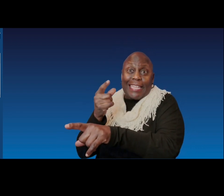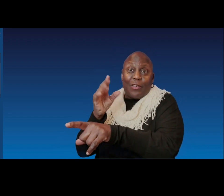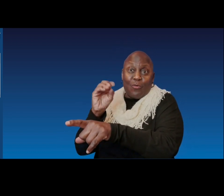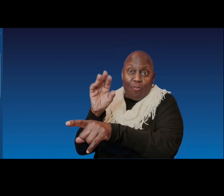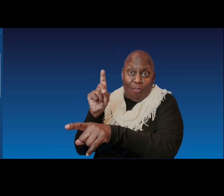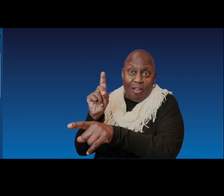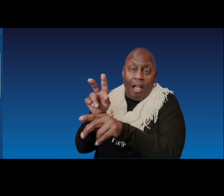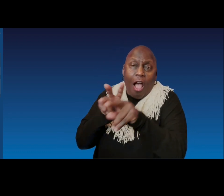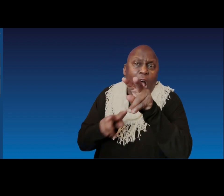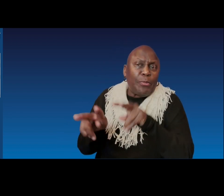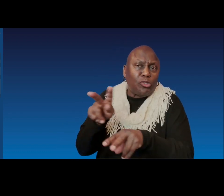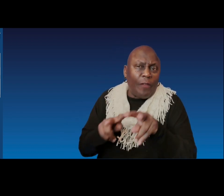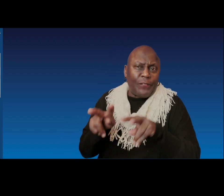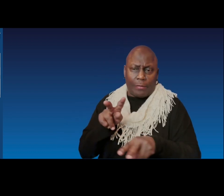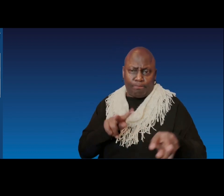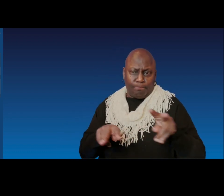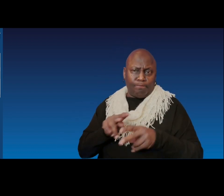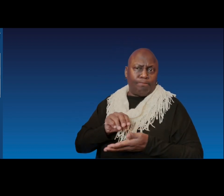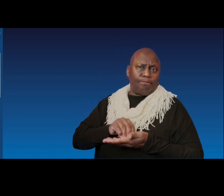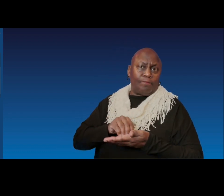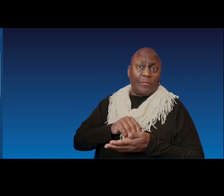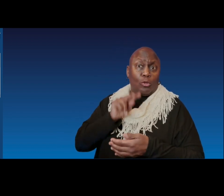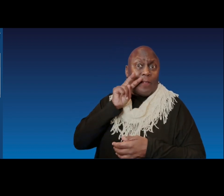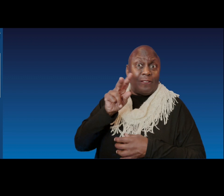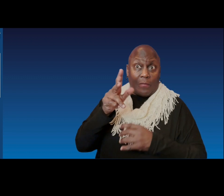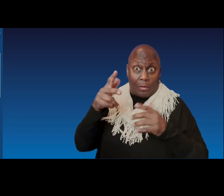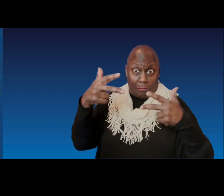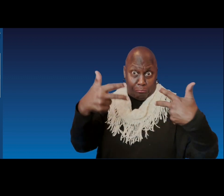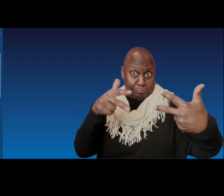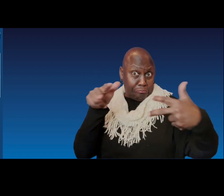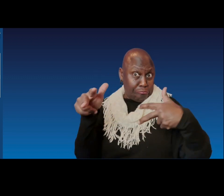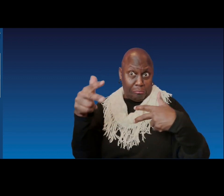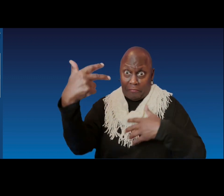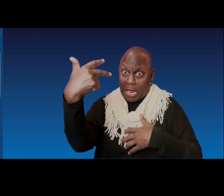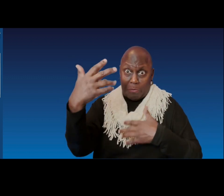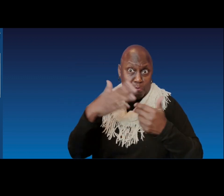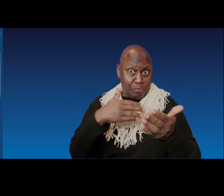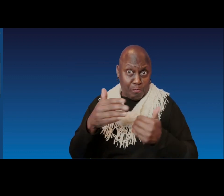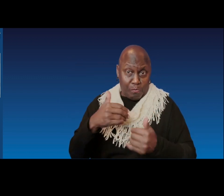although it's still a lot of work to do. And then we have a running record observation